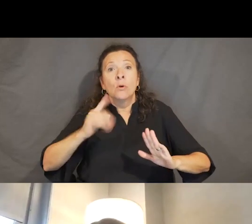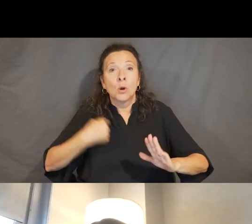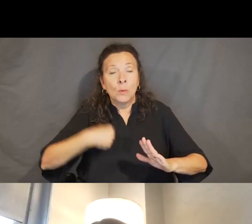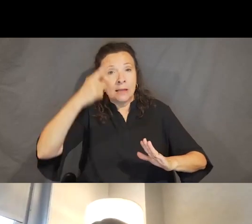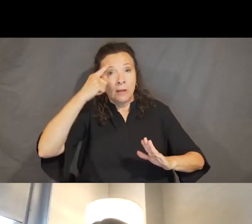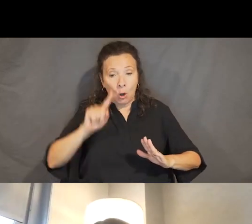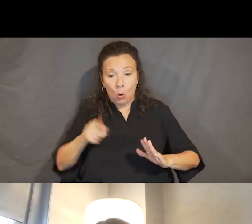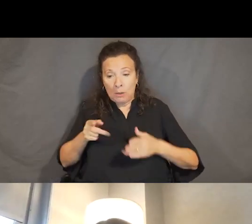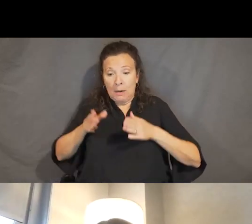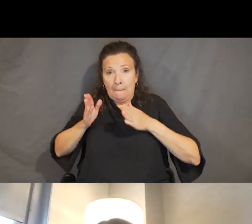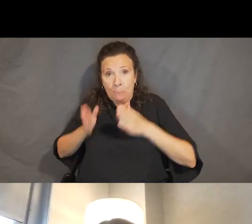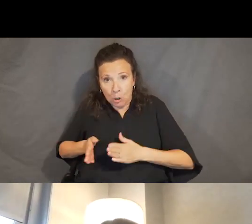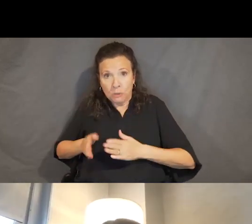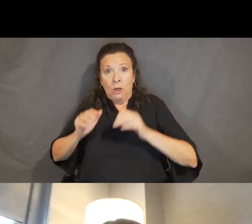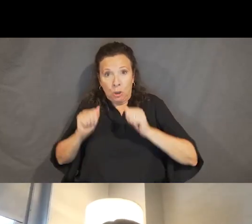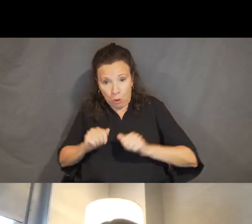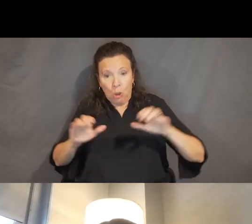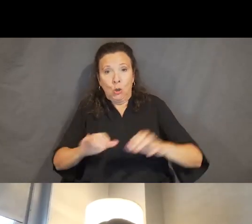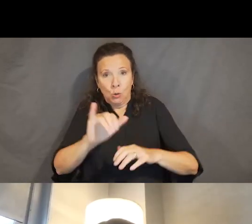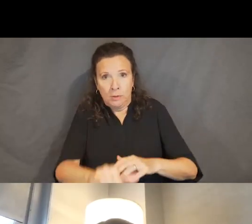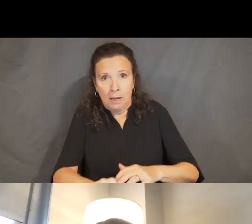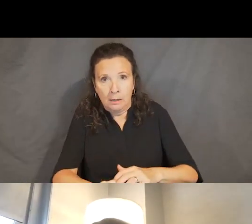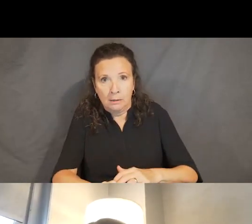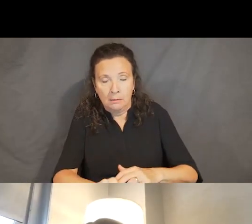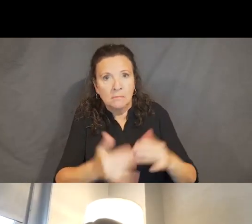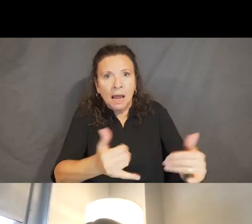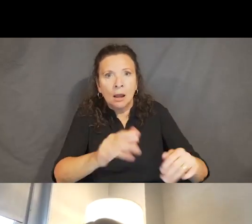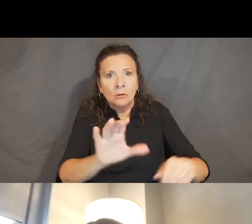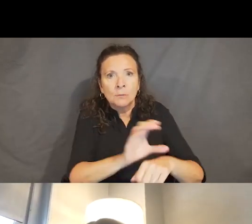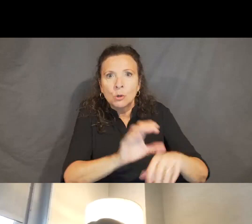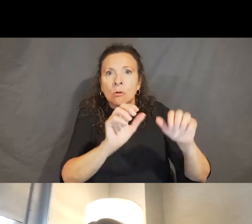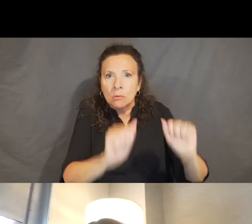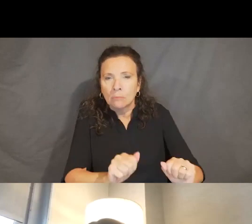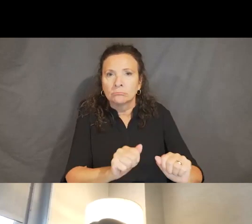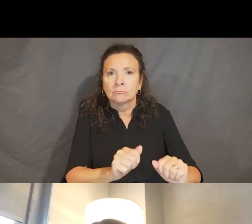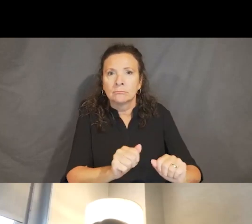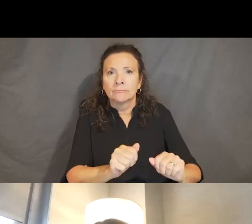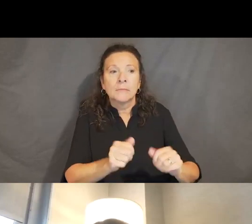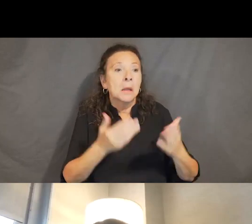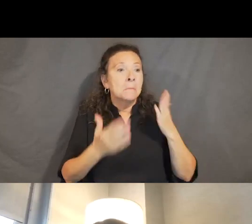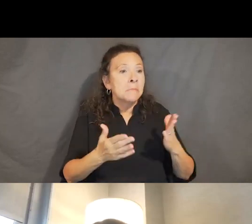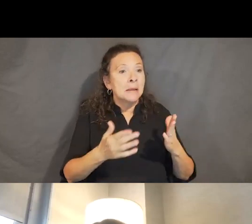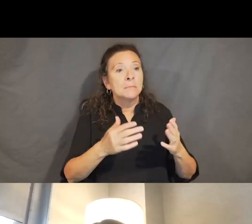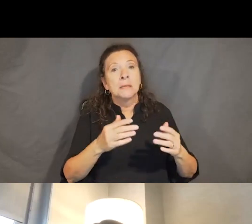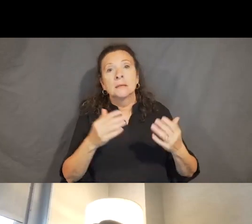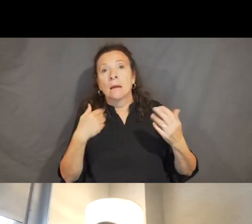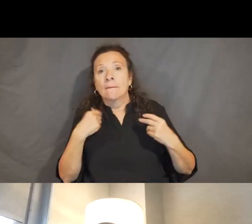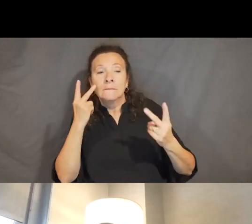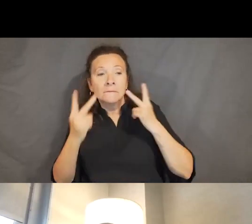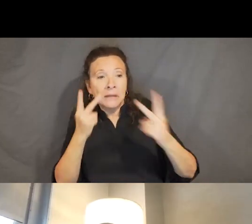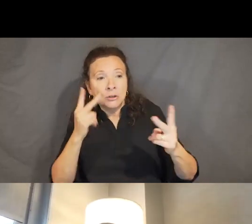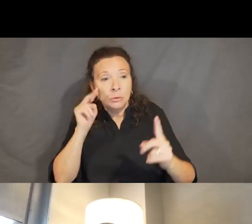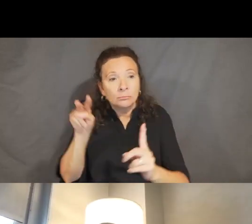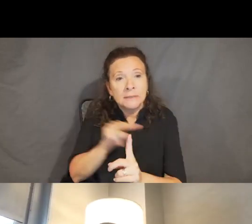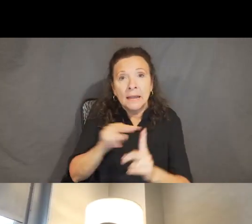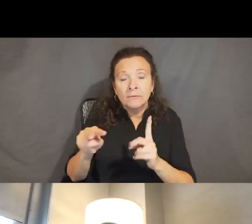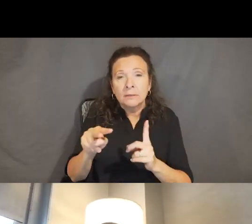do with visual perception, speech recognition, decision-making, translating between languages,